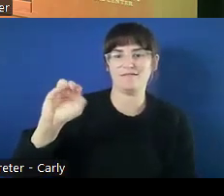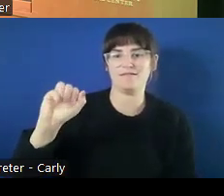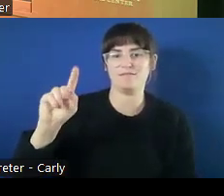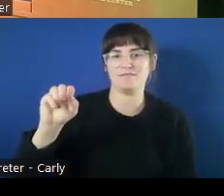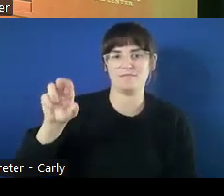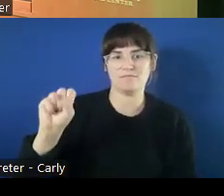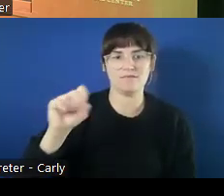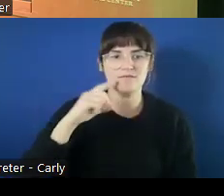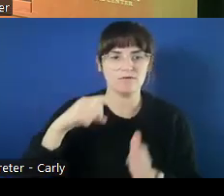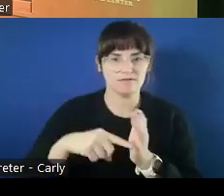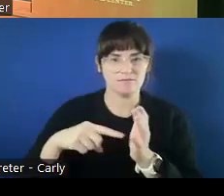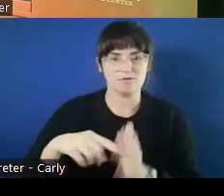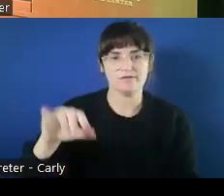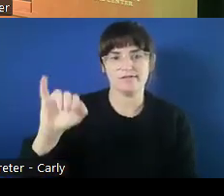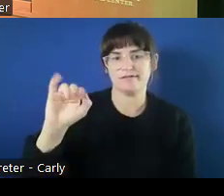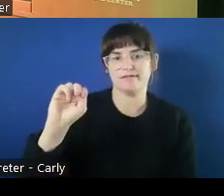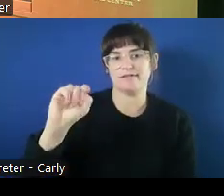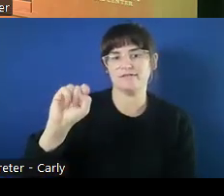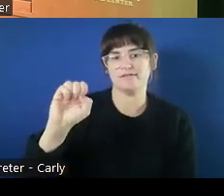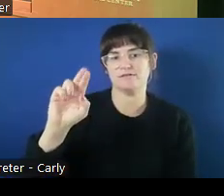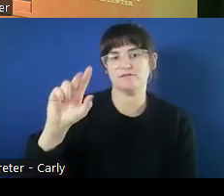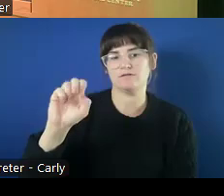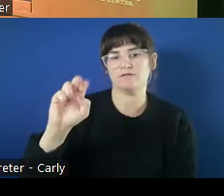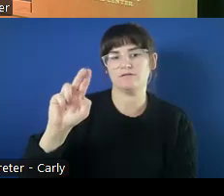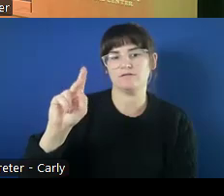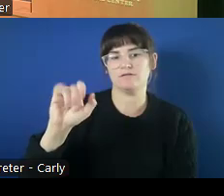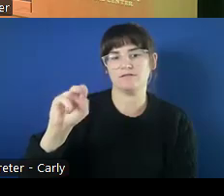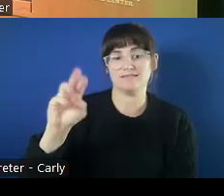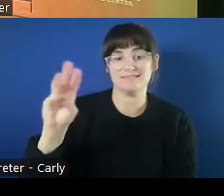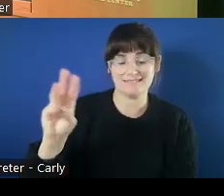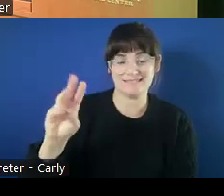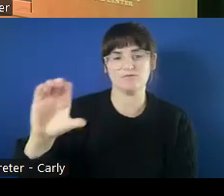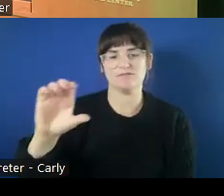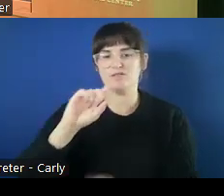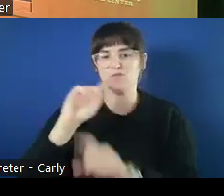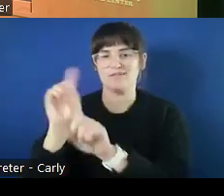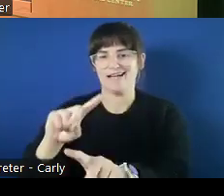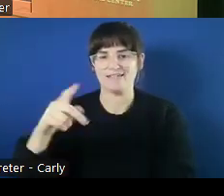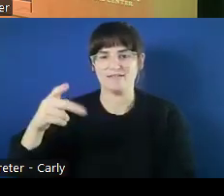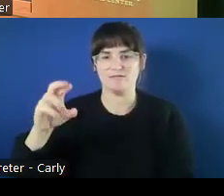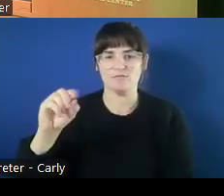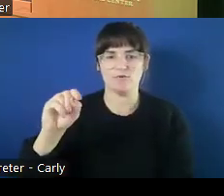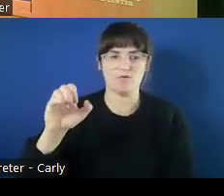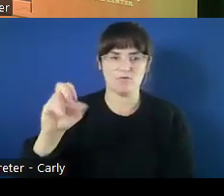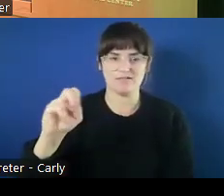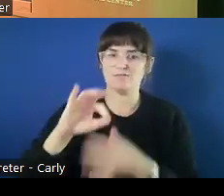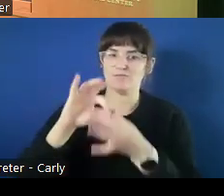reactive protein that we know are also implicated in the pathogenesis of cardiovascular disease